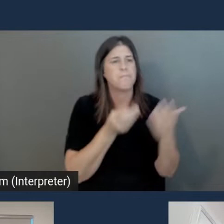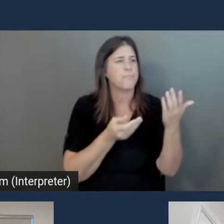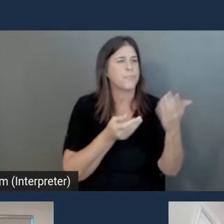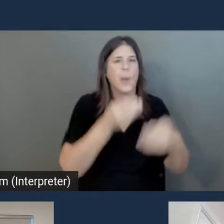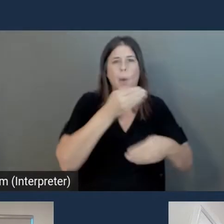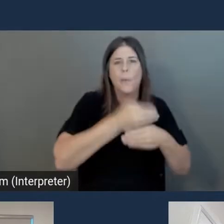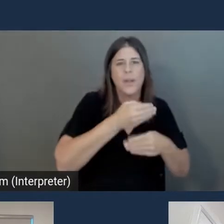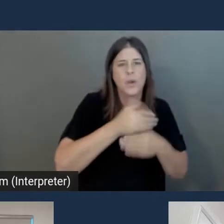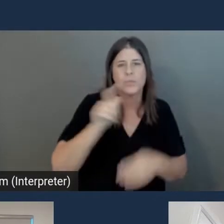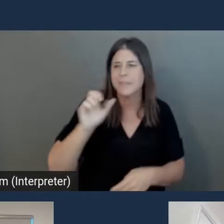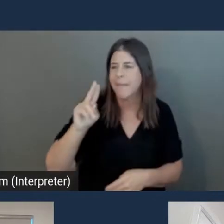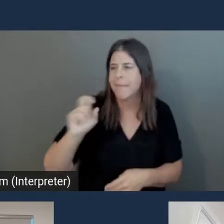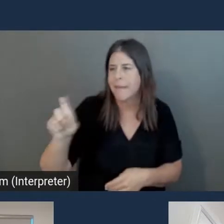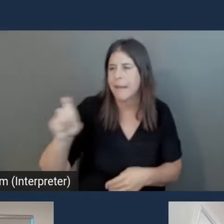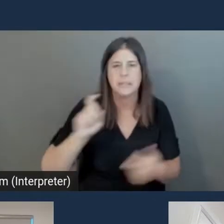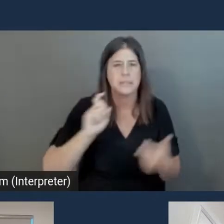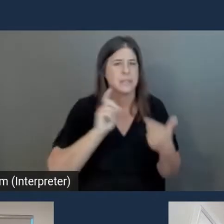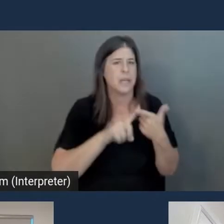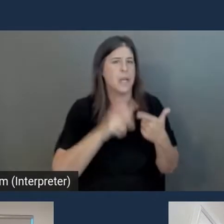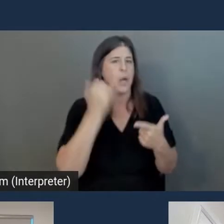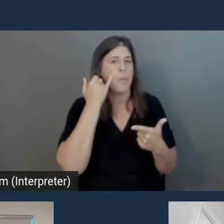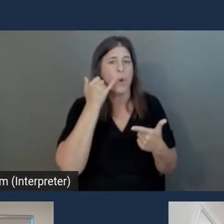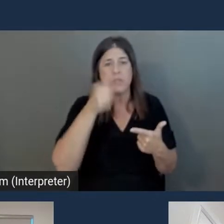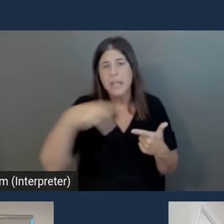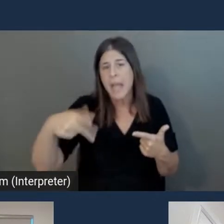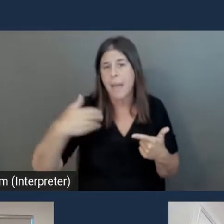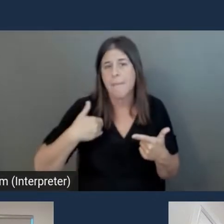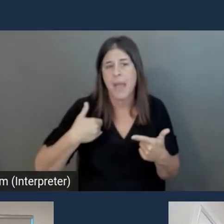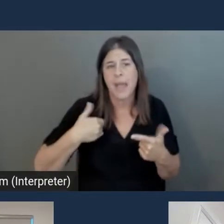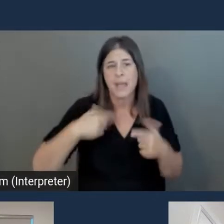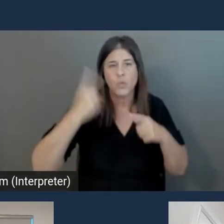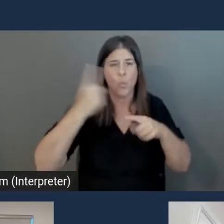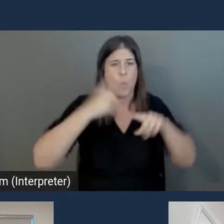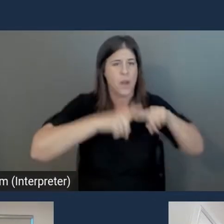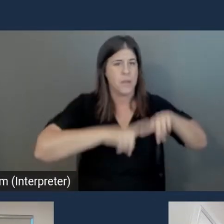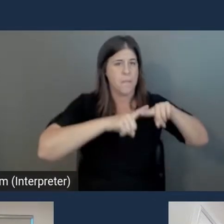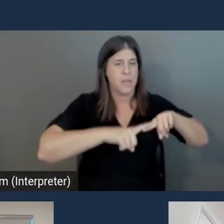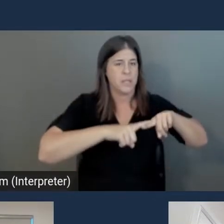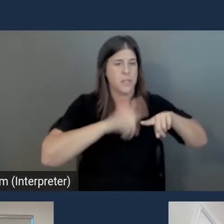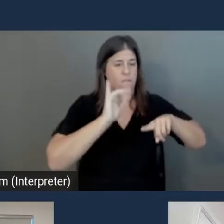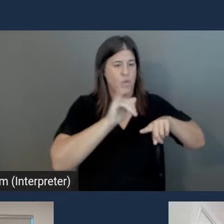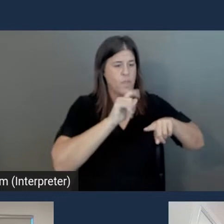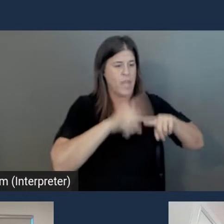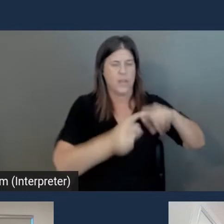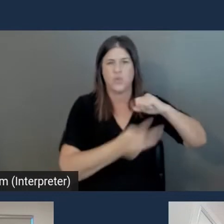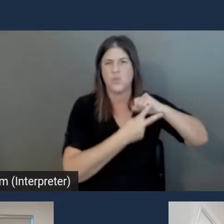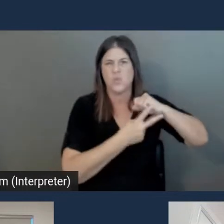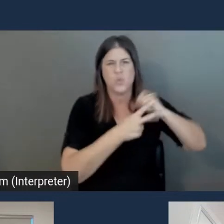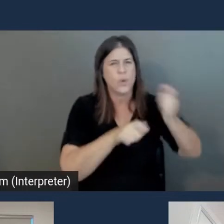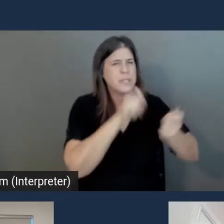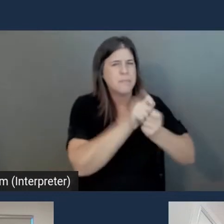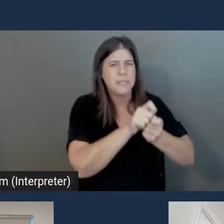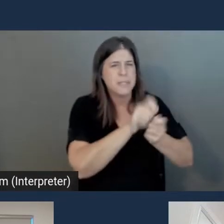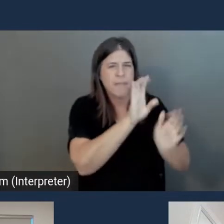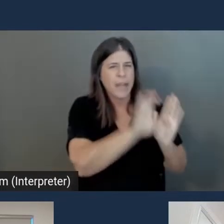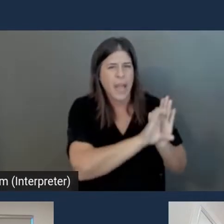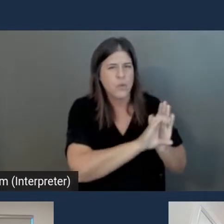let's say the application has one dependency on Windows registry to store certain attributes or certain configurations,